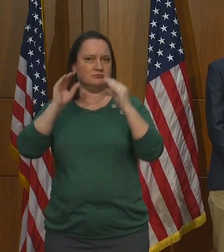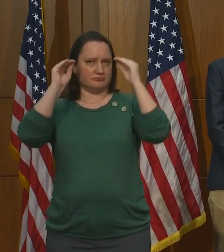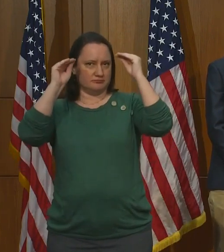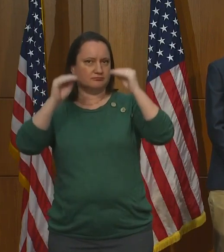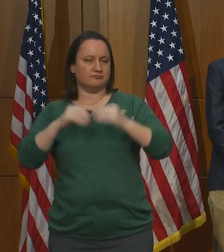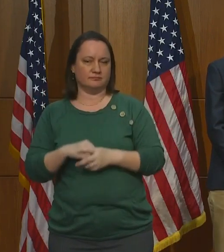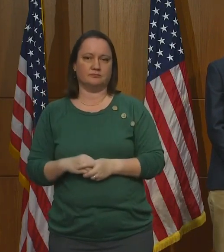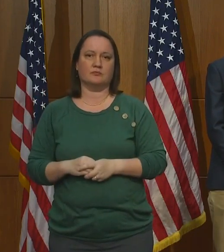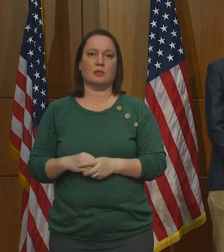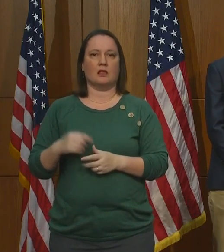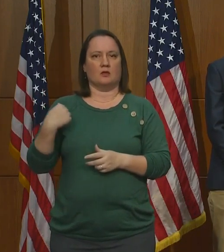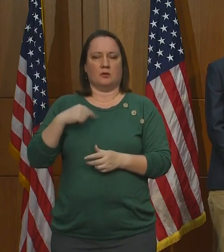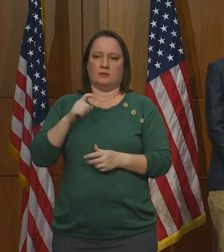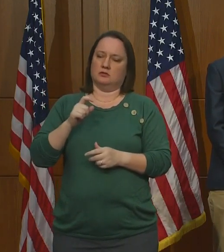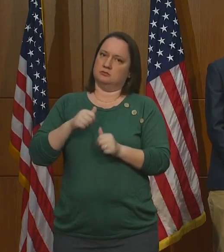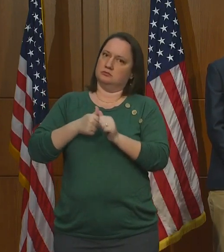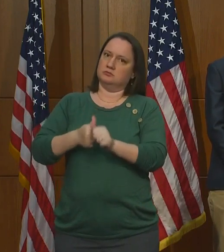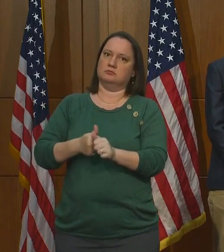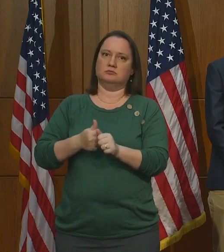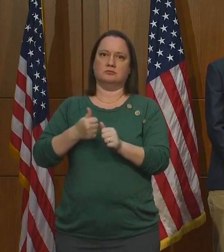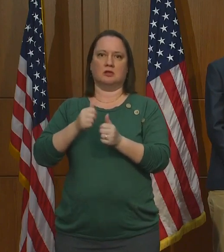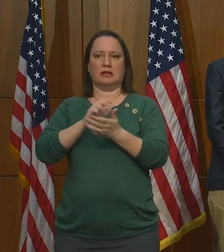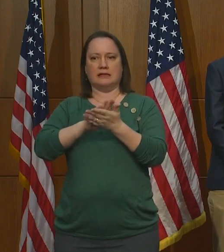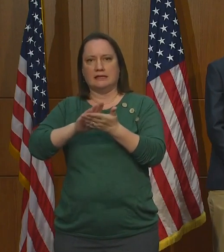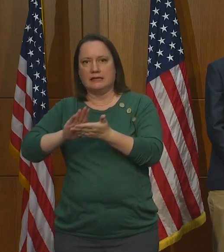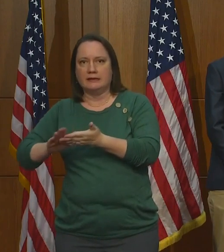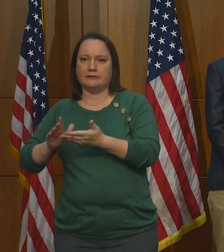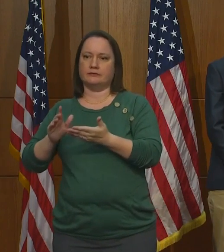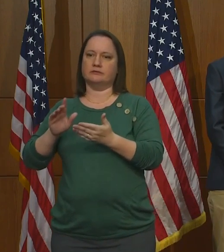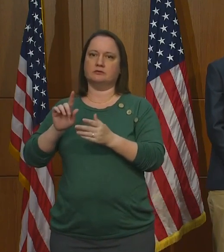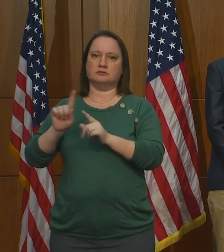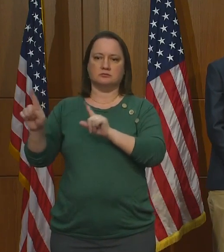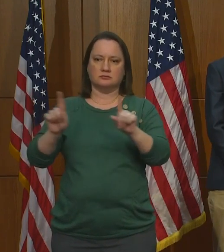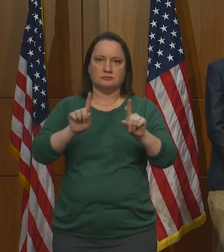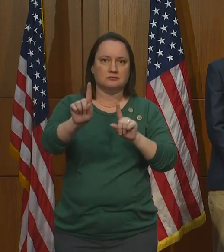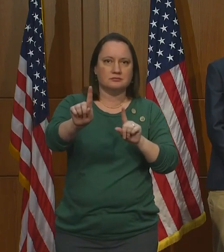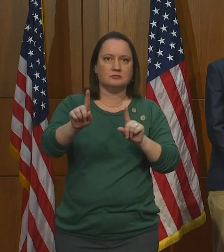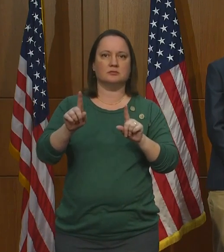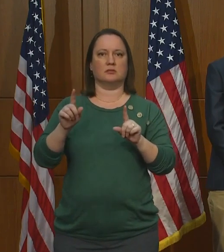TO FOLLOW CT SCHOOL GUIDANCE STRATEGIES FOR PROTECTING THE